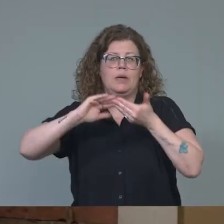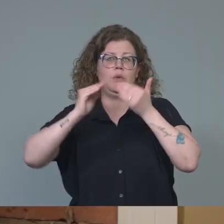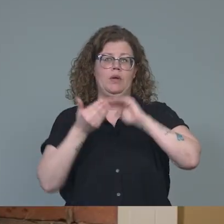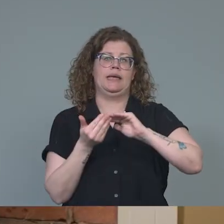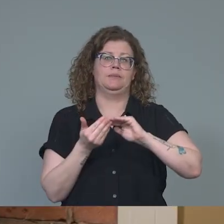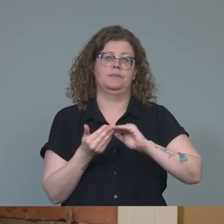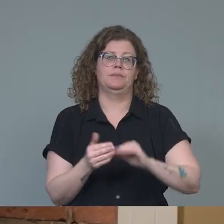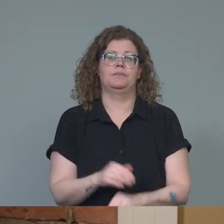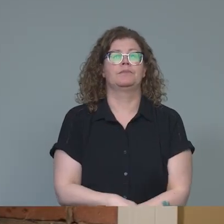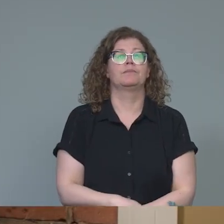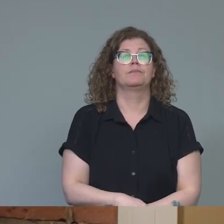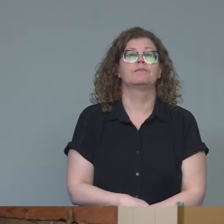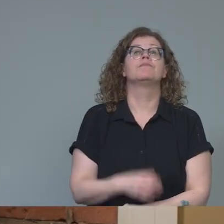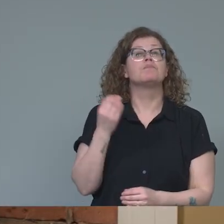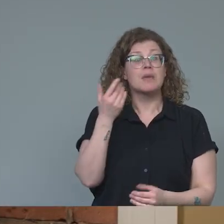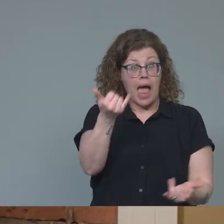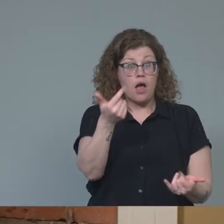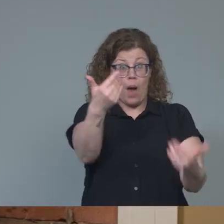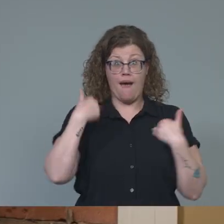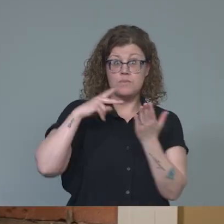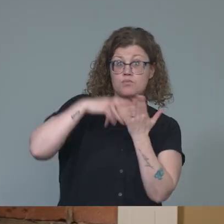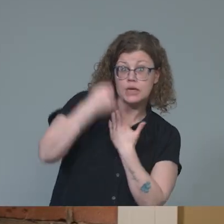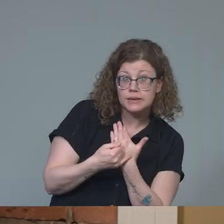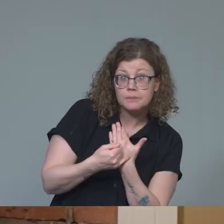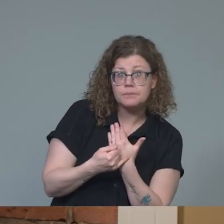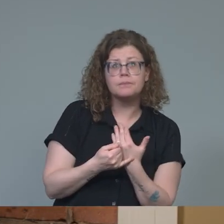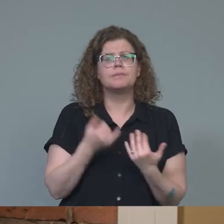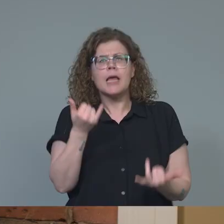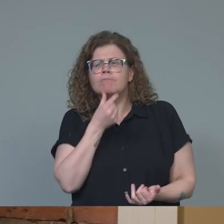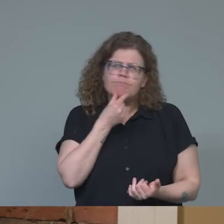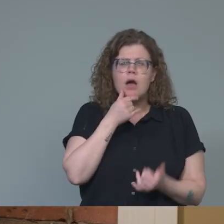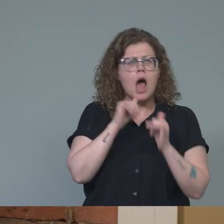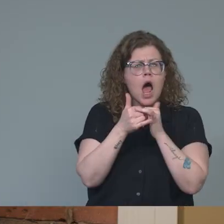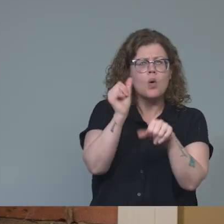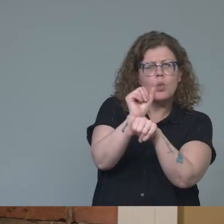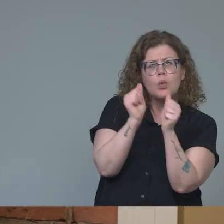And of course, celebration and memorial. So bringing people together to celebrate